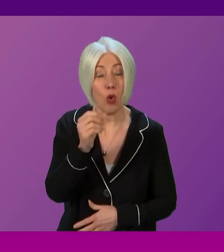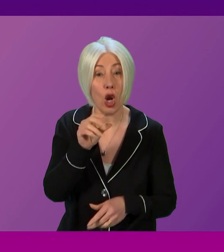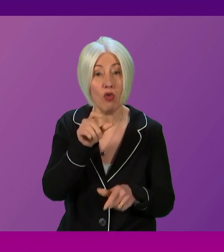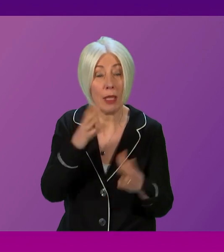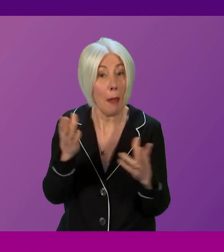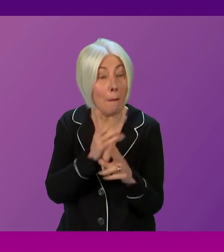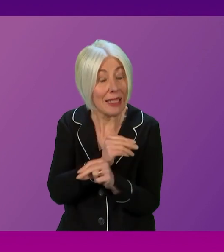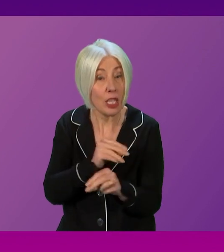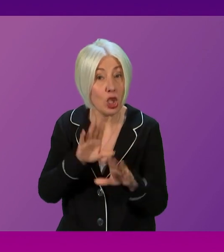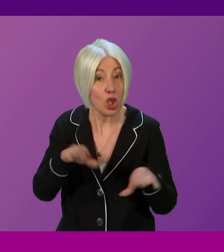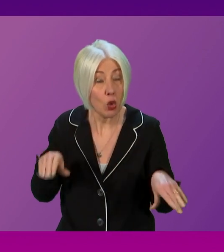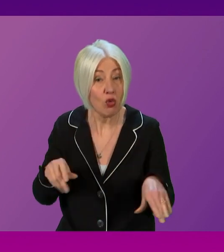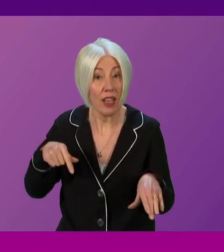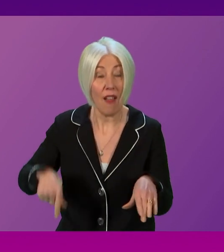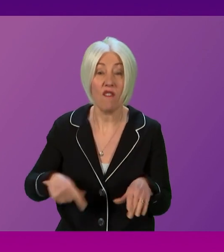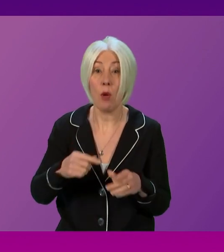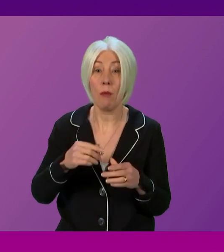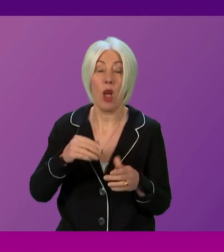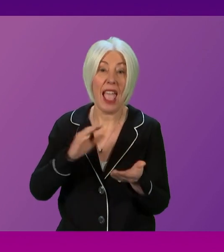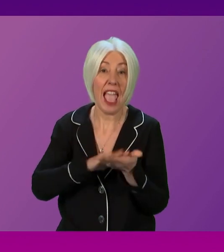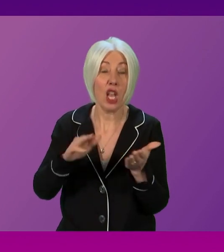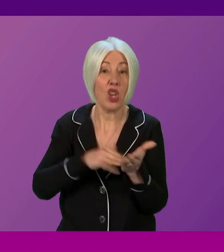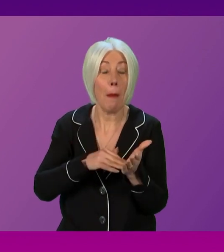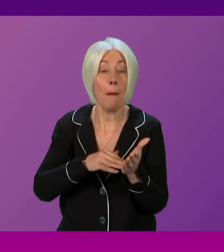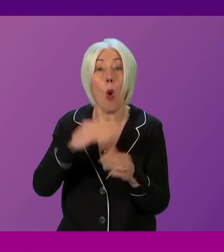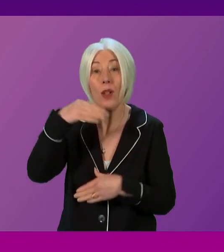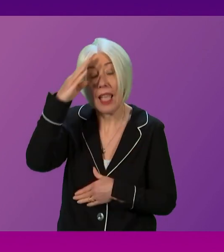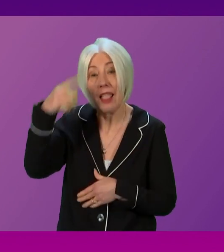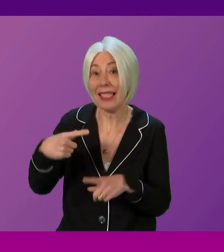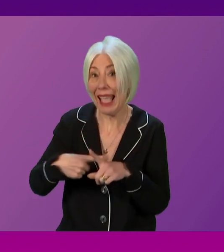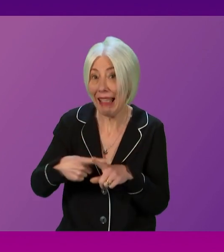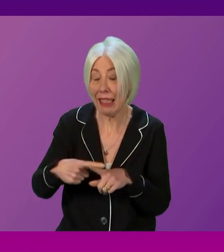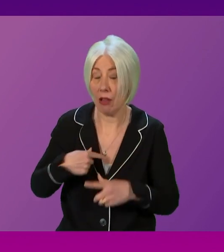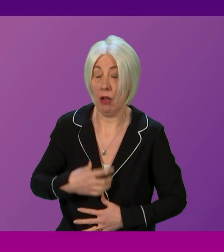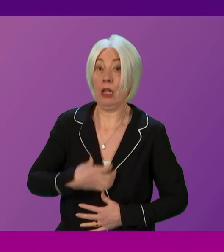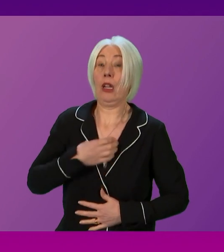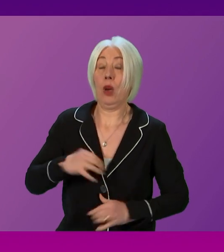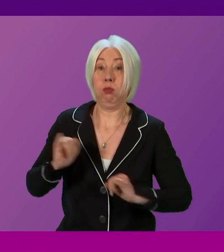abducted from six Home Office hotels in England. I know that the First Minister will share my horror at that, as—I am sure—will members in the chamber.